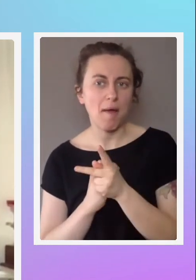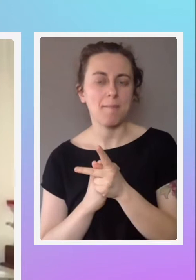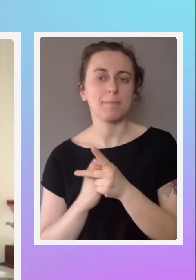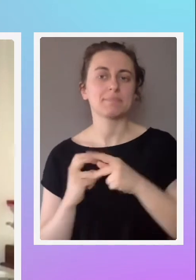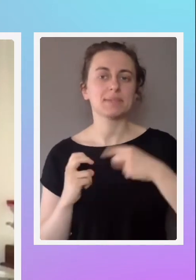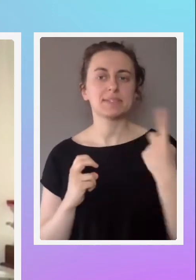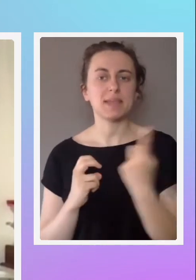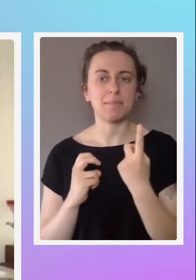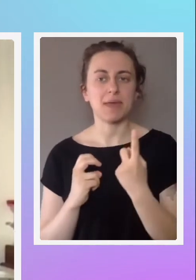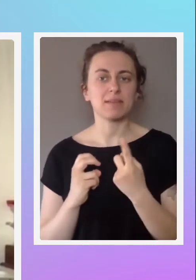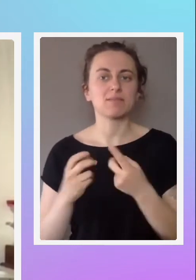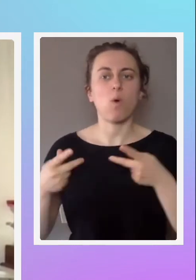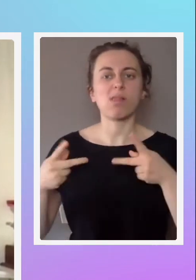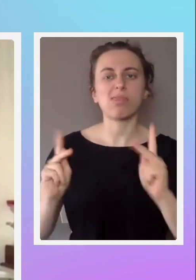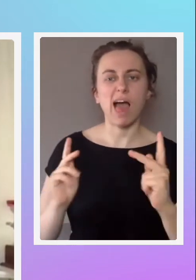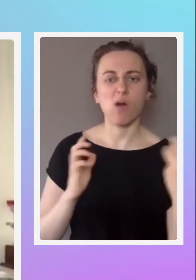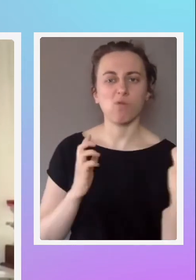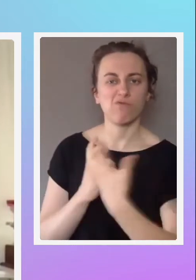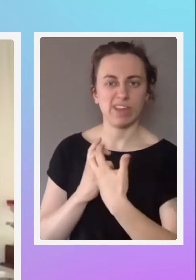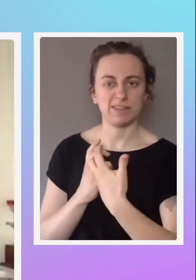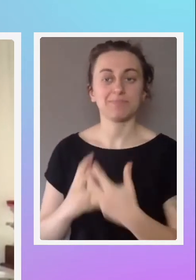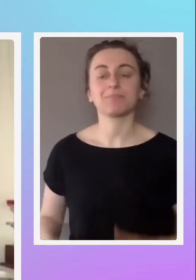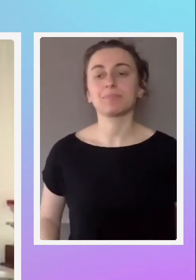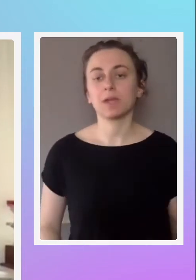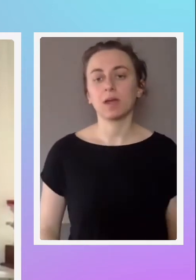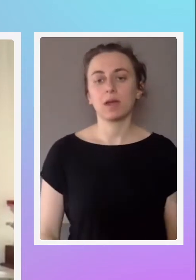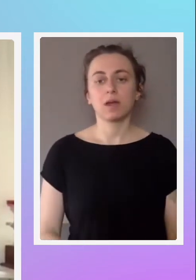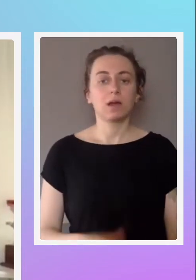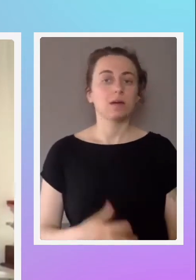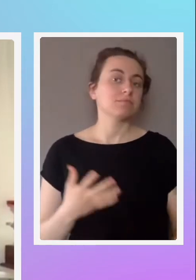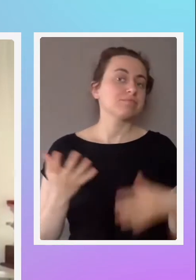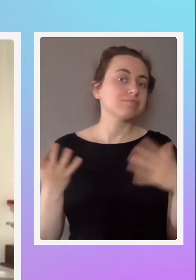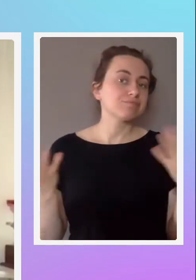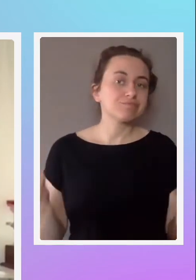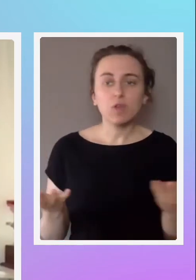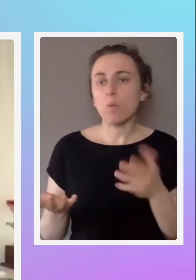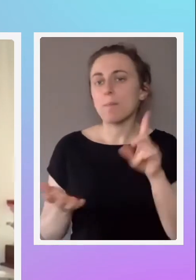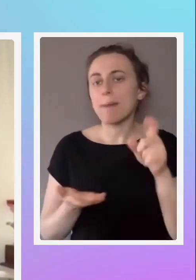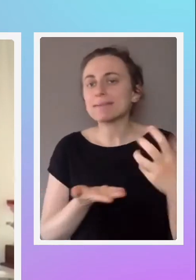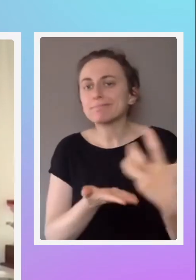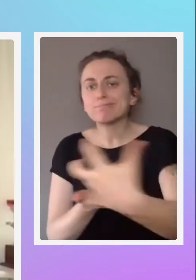to convey to the application whether you're using the keyboard or using an eye tracker